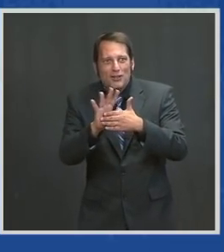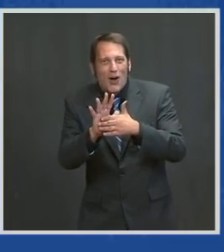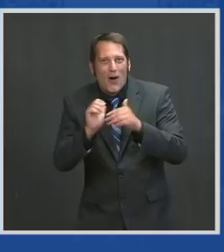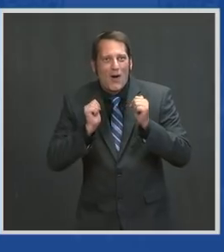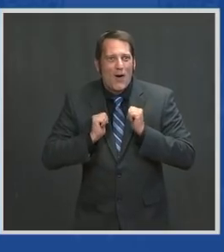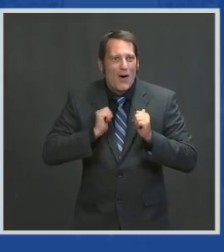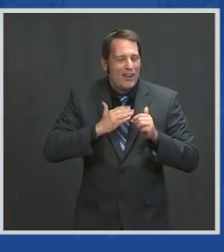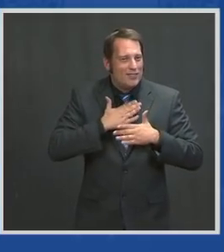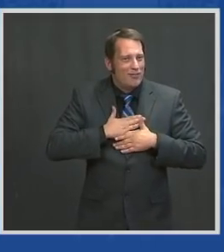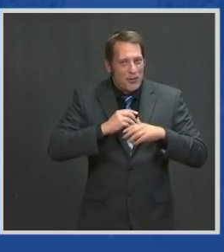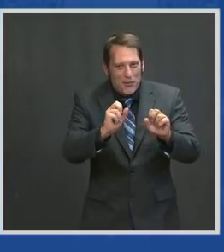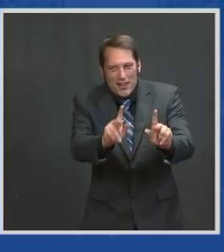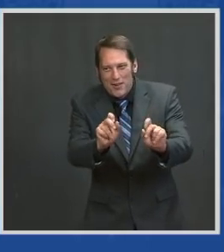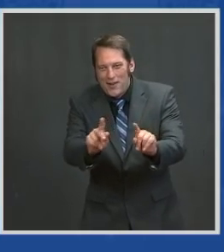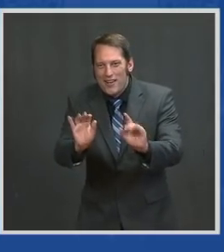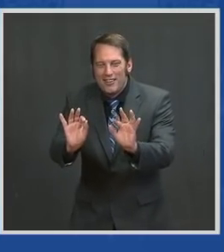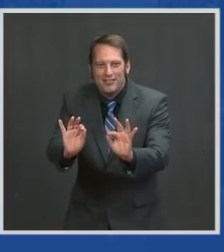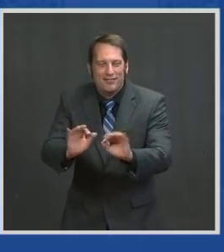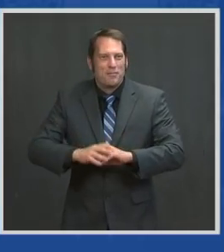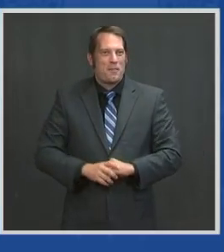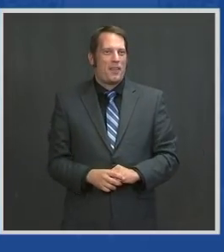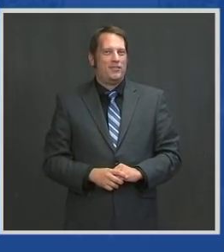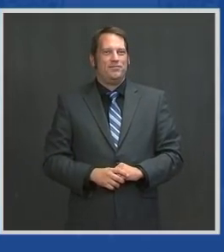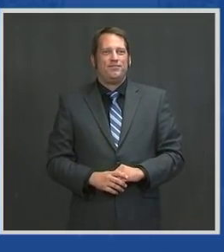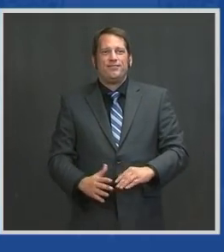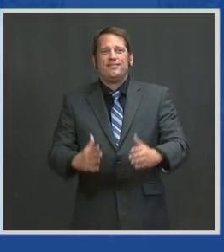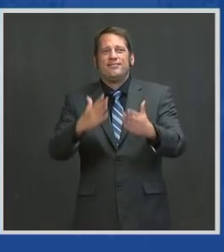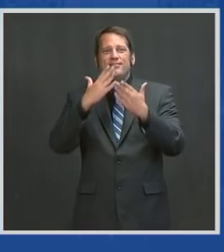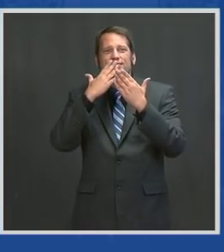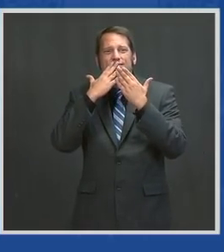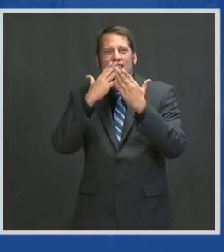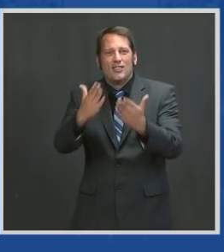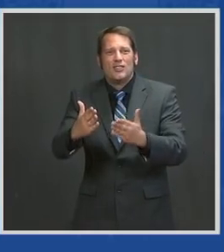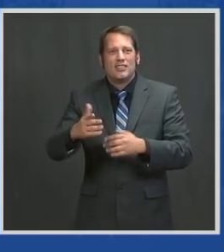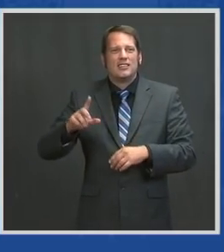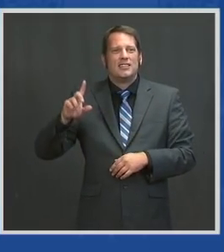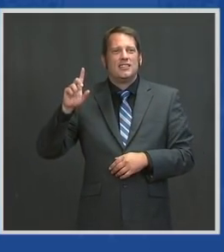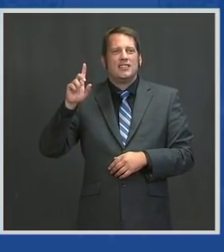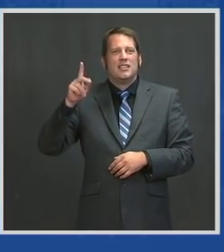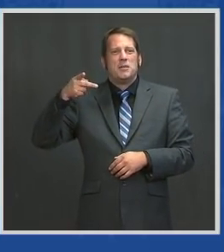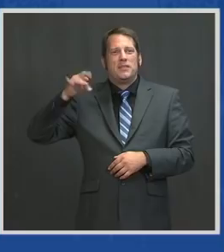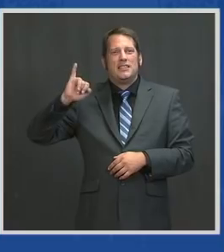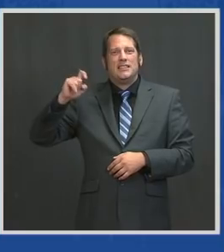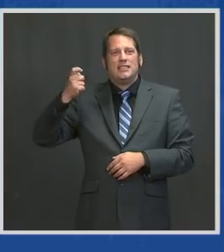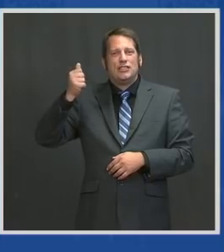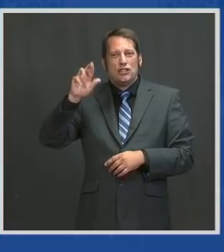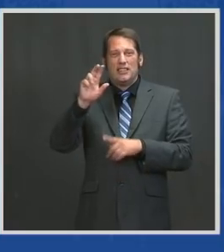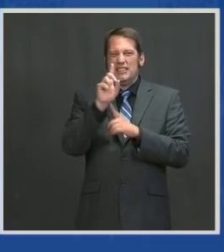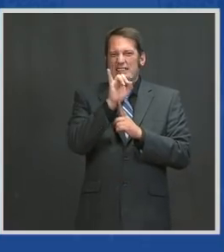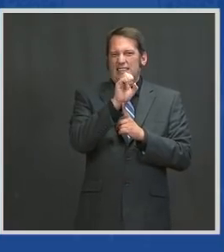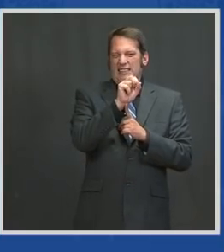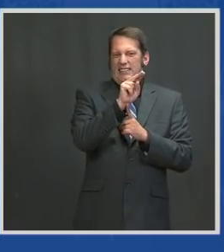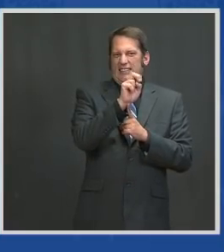You know, we're so grateful to Disney and Pixar who helped us find a way to celebrate you through this movie.